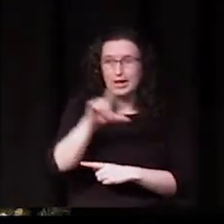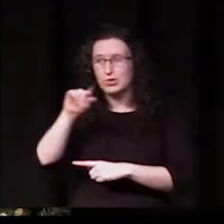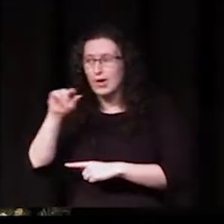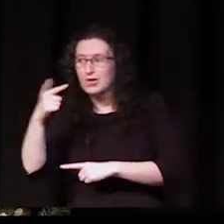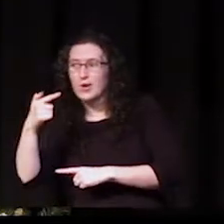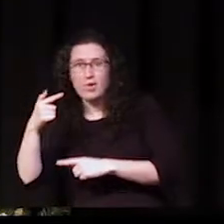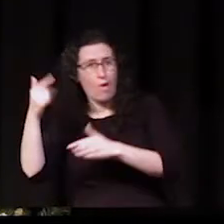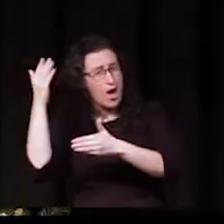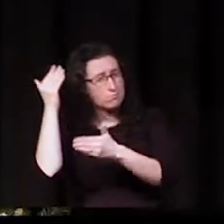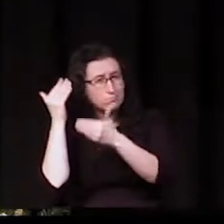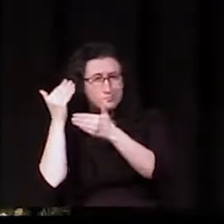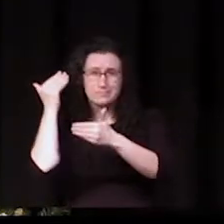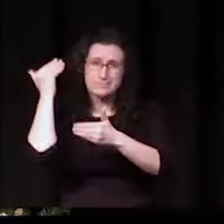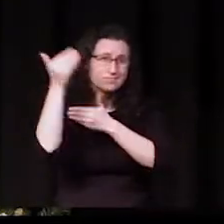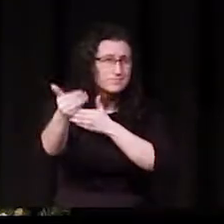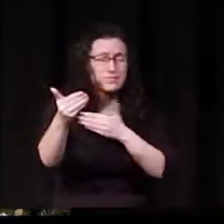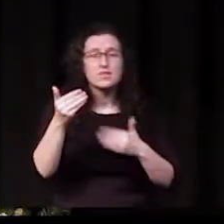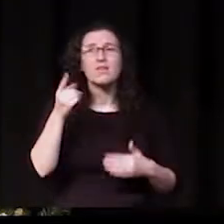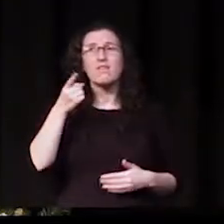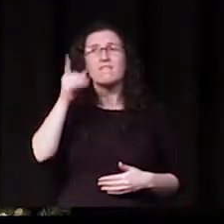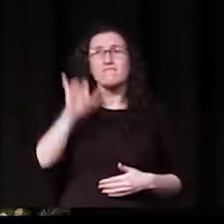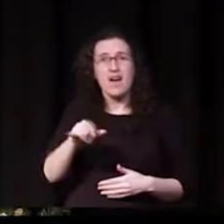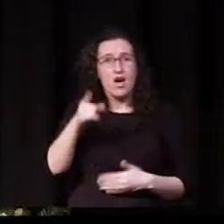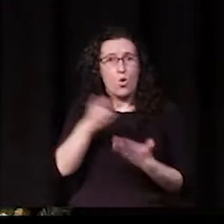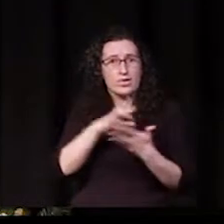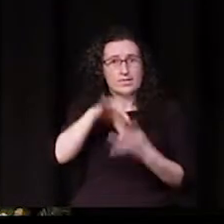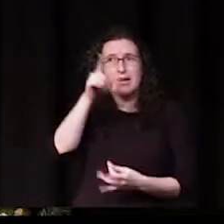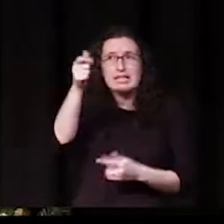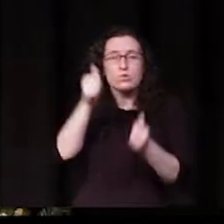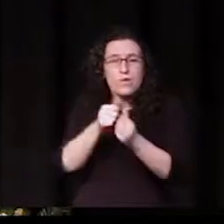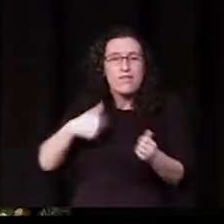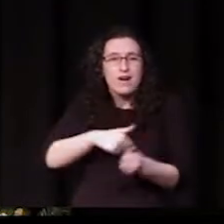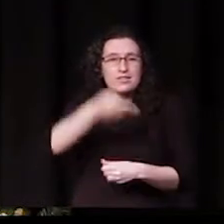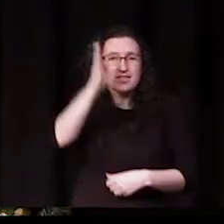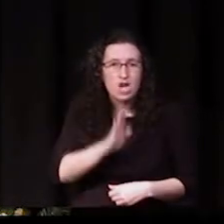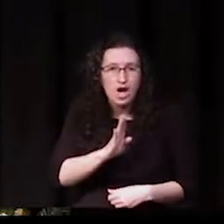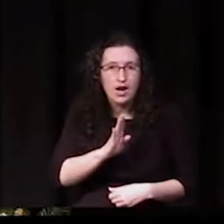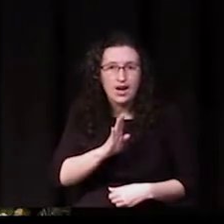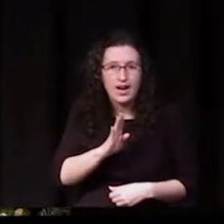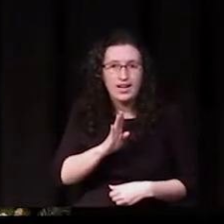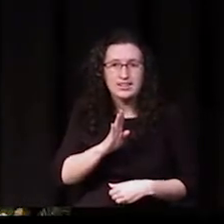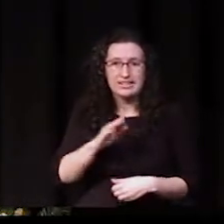So Holy Spirit is this "with us God," moving forward with us in our lives in this day and in this time,